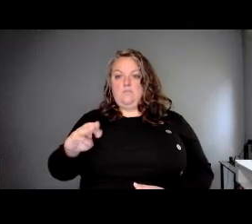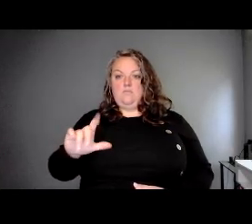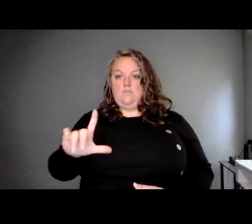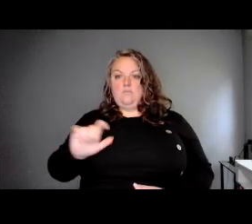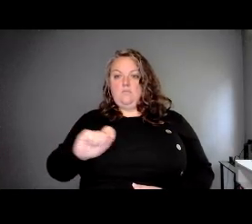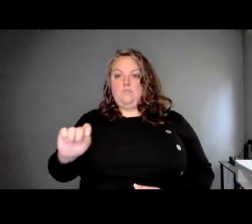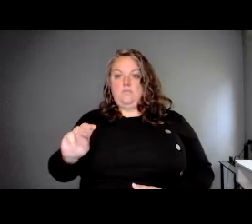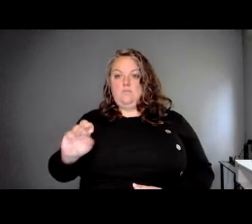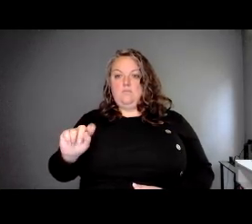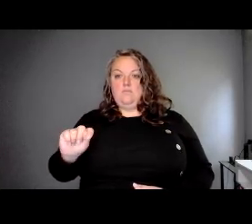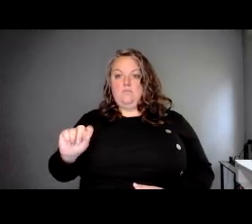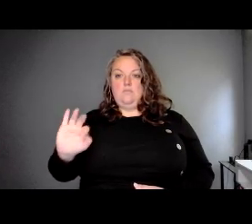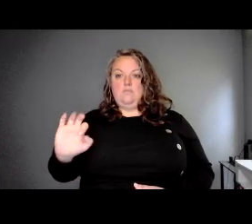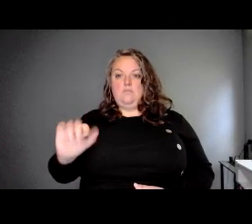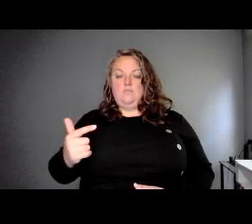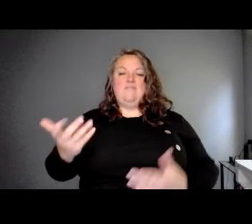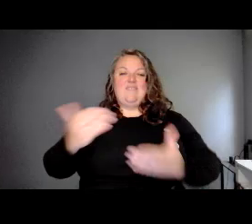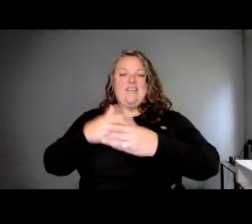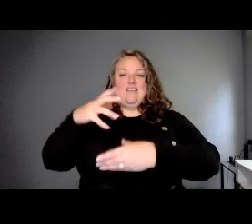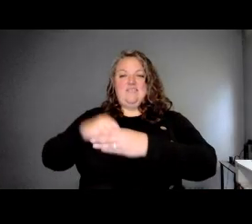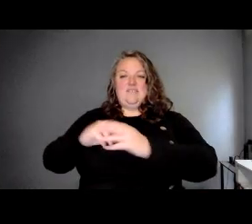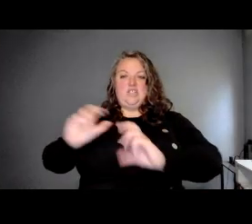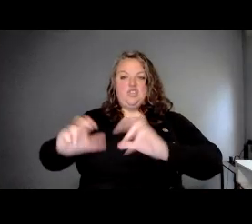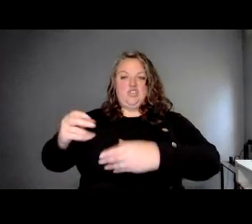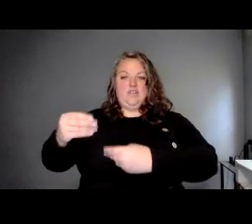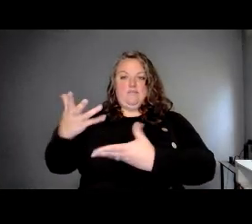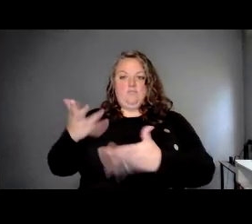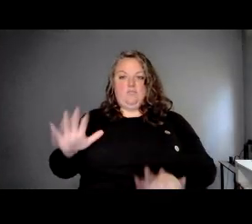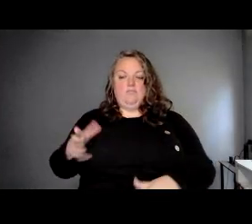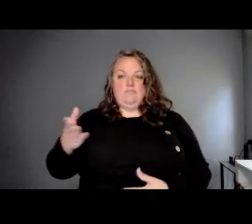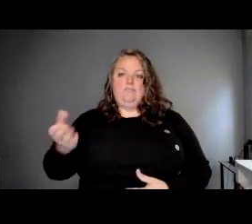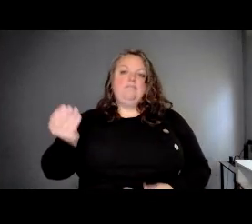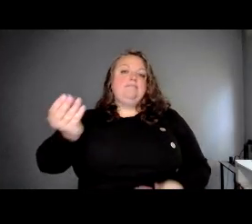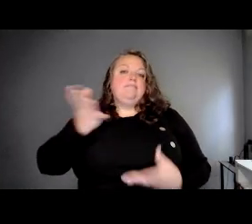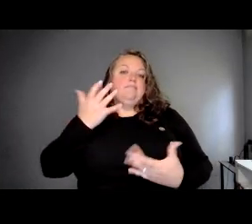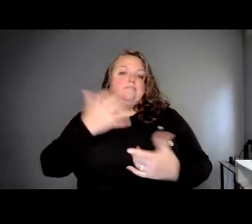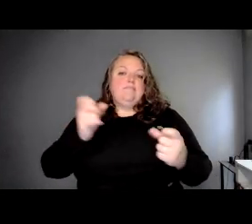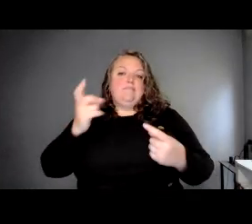Again, that's in the chat. And let me know if you have any questions [about] finding that.